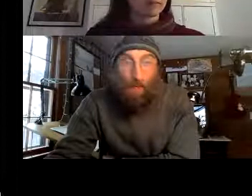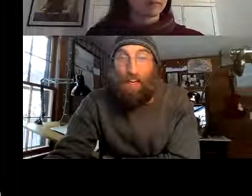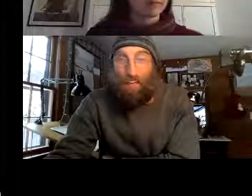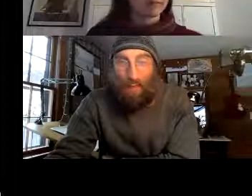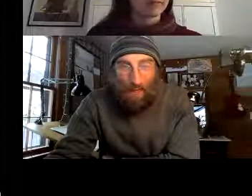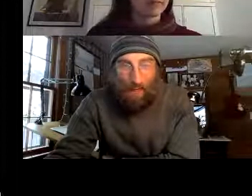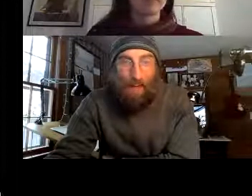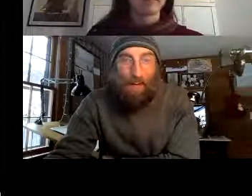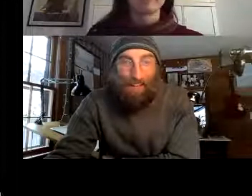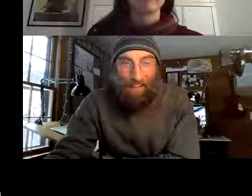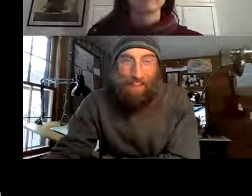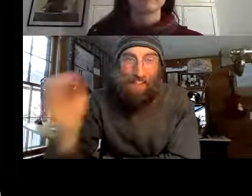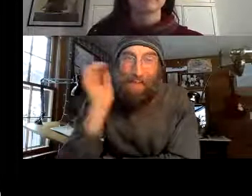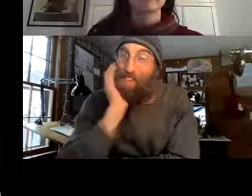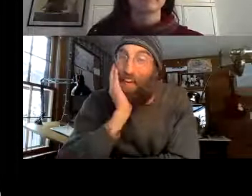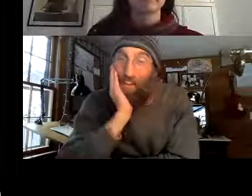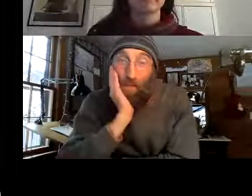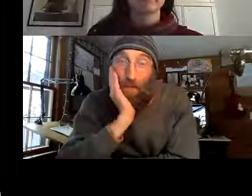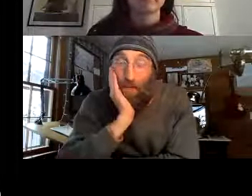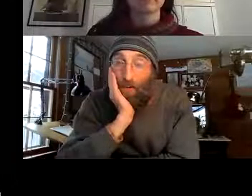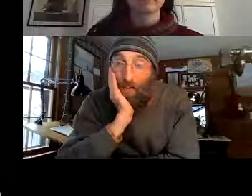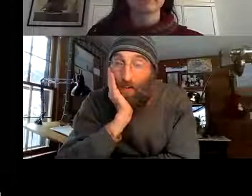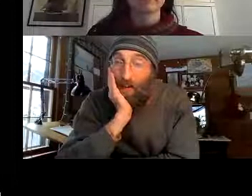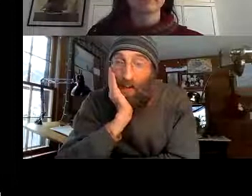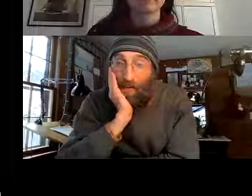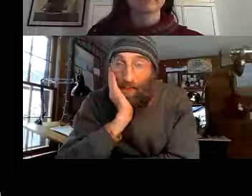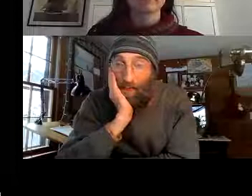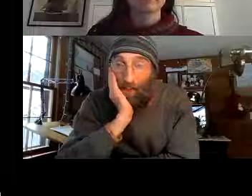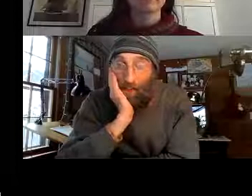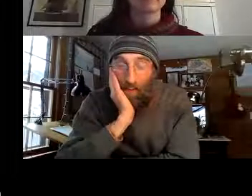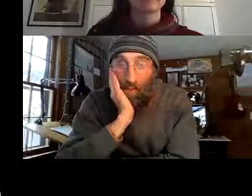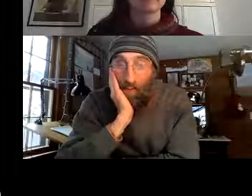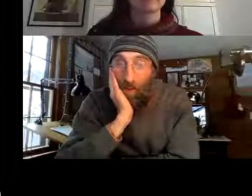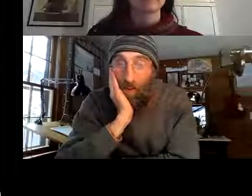totally unlike but on the same scale as Freeman Colby, and had a life story